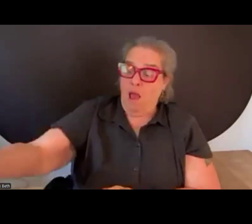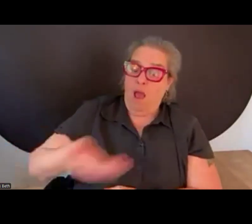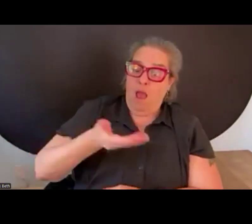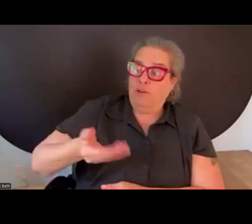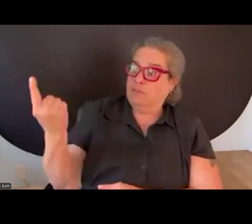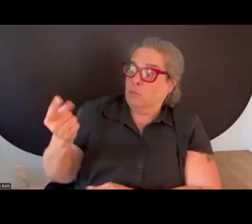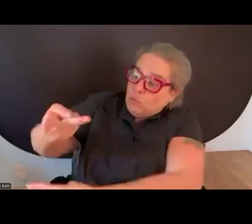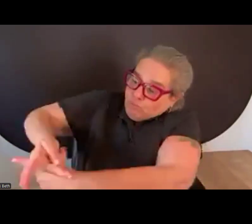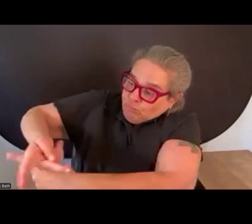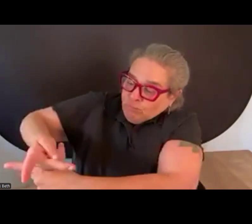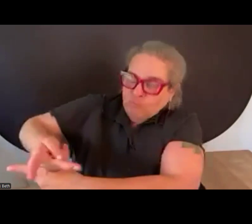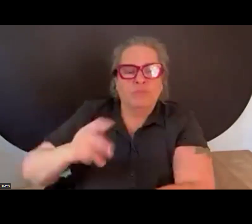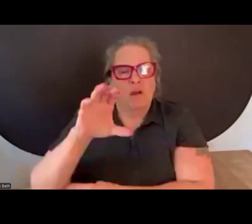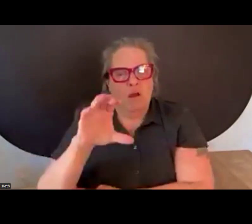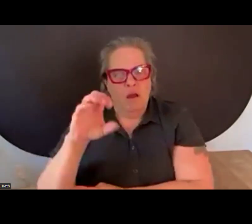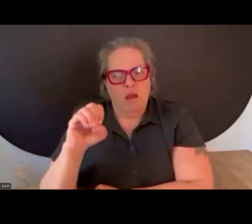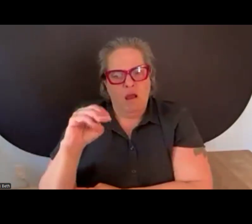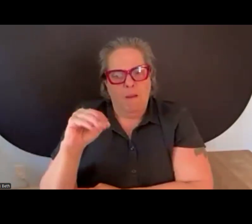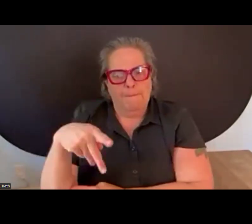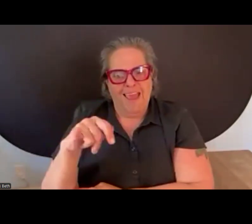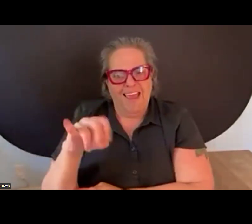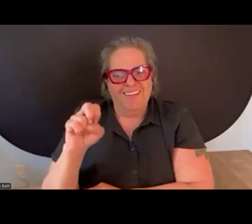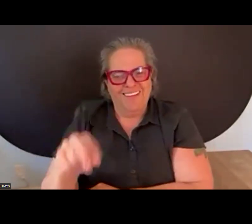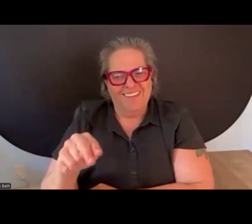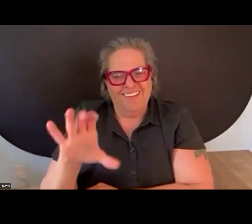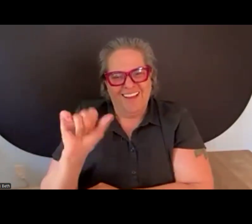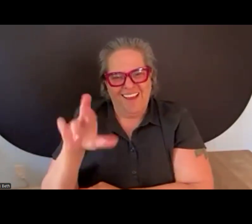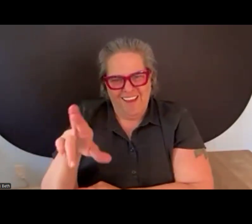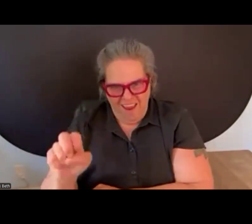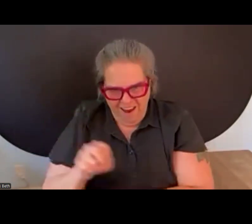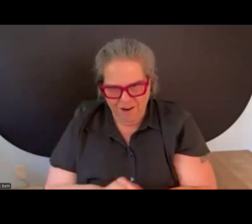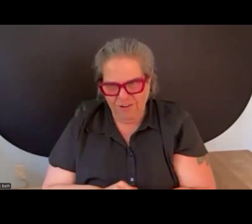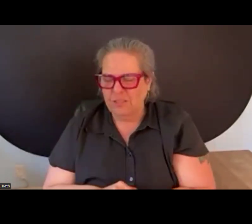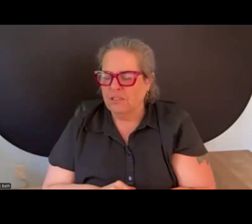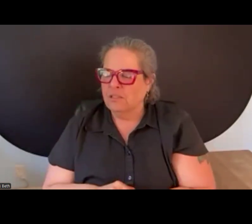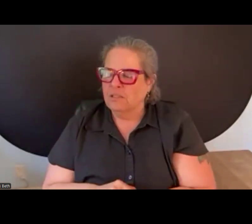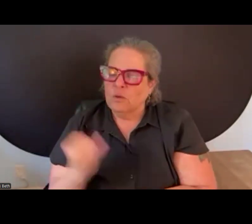Somebody's asking about companion care when a loved one is already in a care facility.